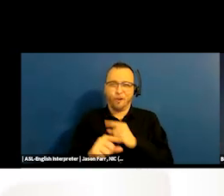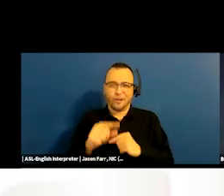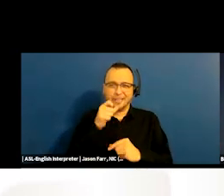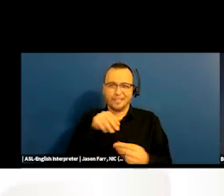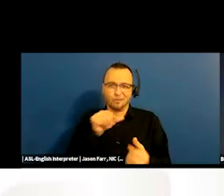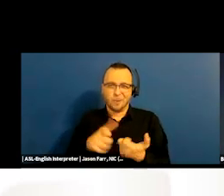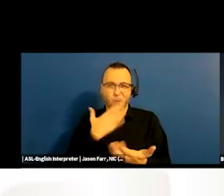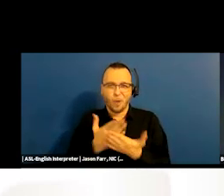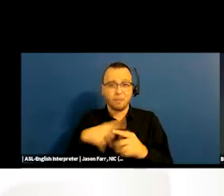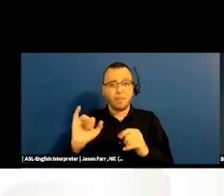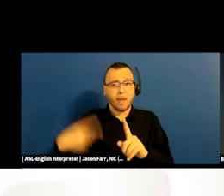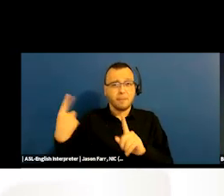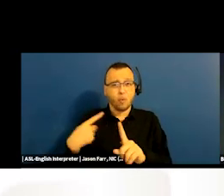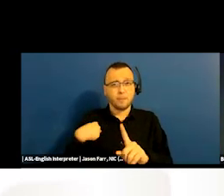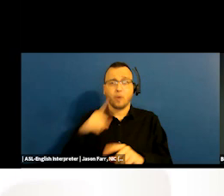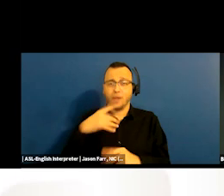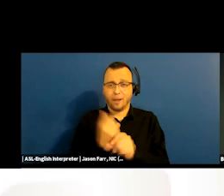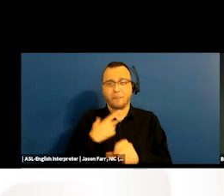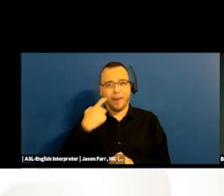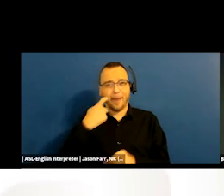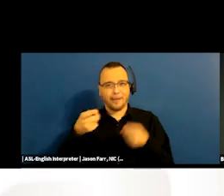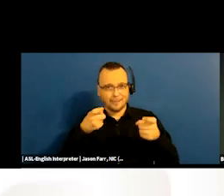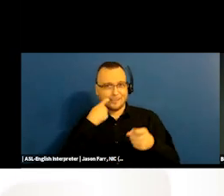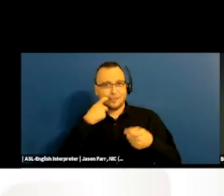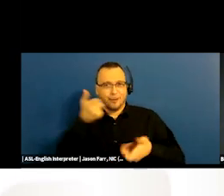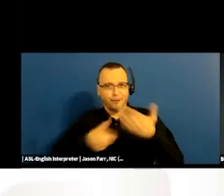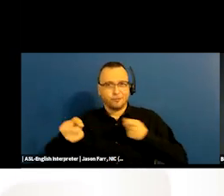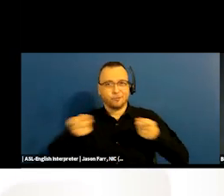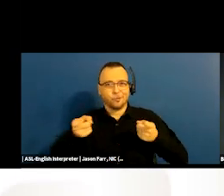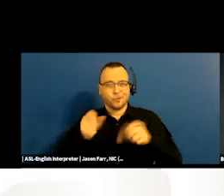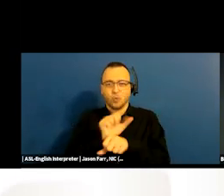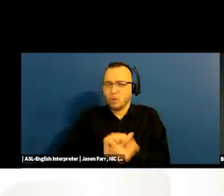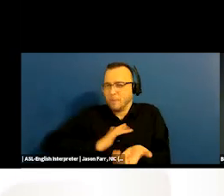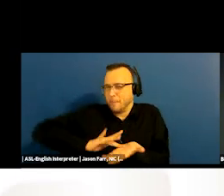I had a real rock bottom experience where I was very symptomatic and I was maced pretty,